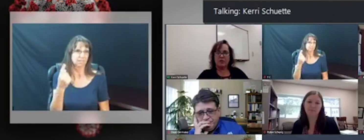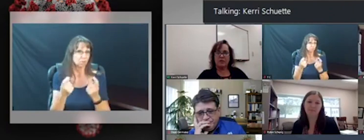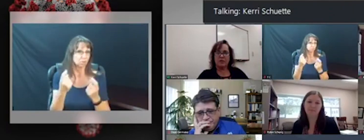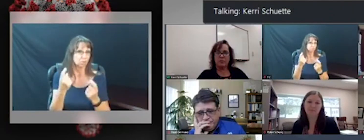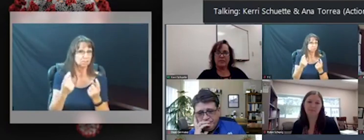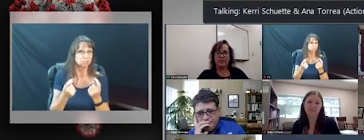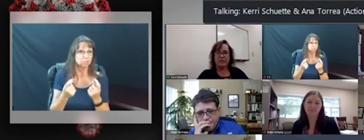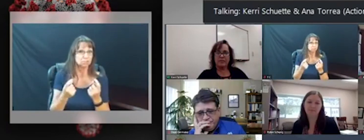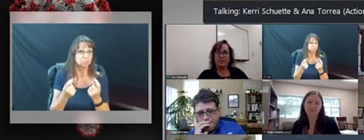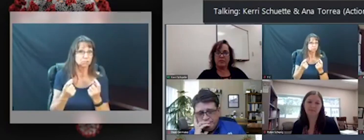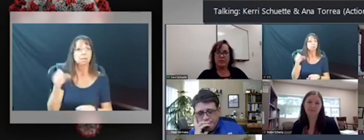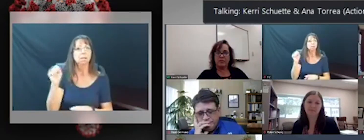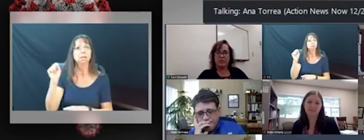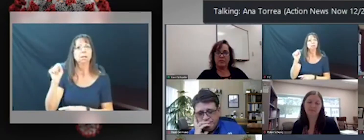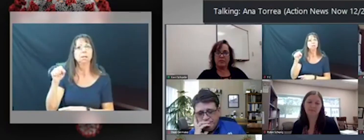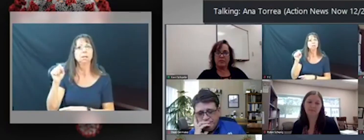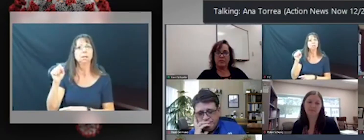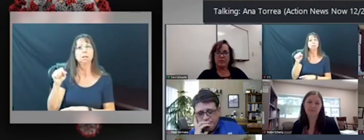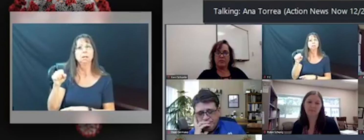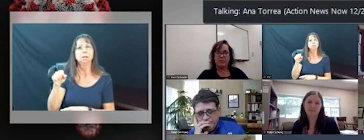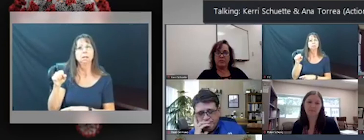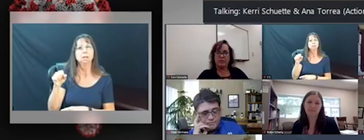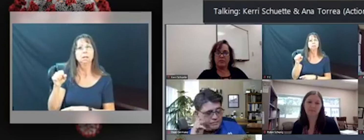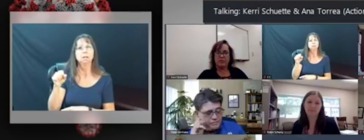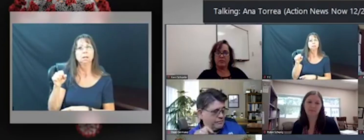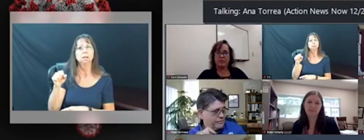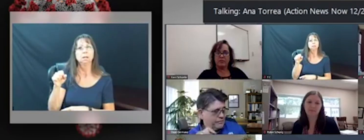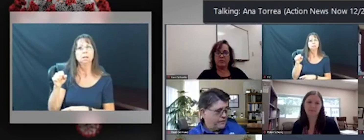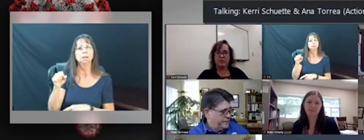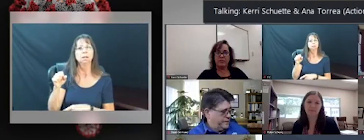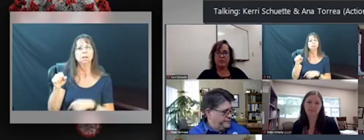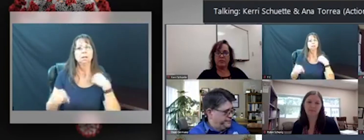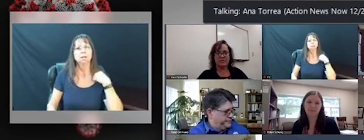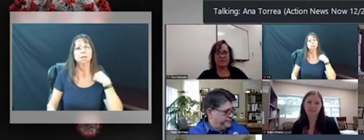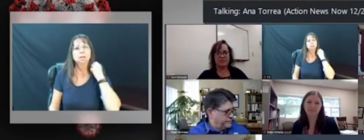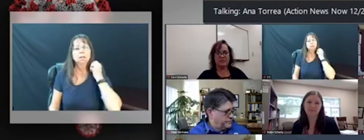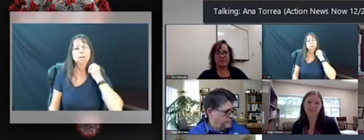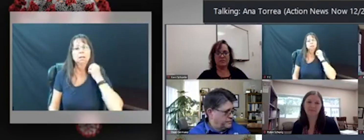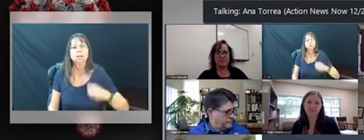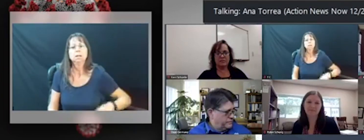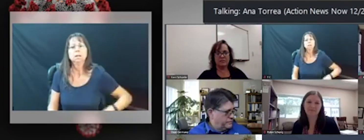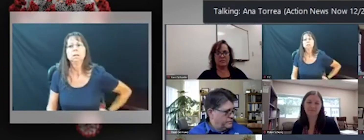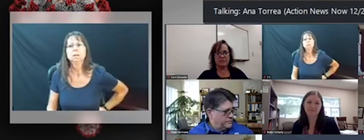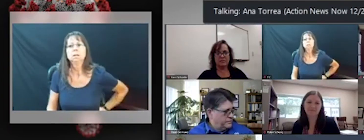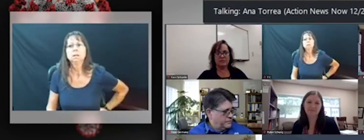Yeah, sorry I'm just kind of wanted to, sorry, I just had a few more questions.